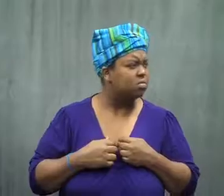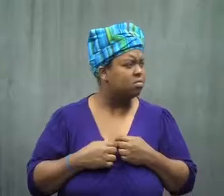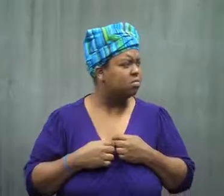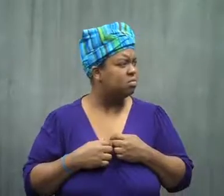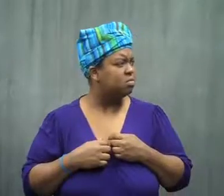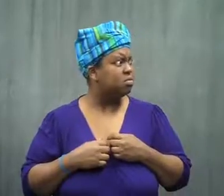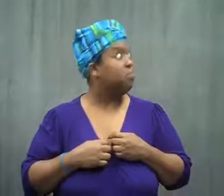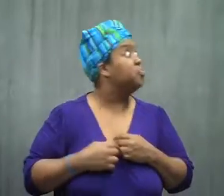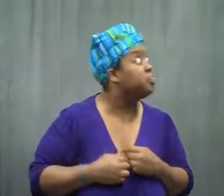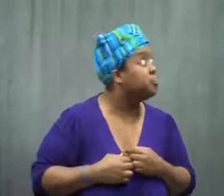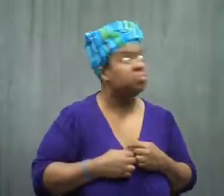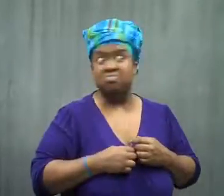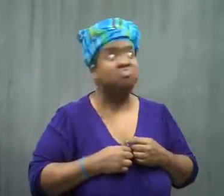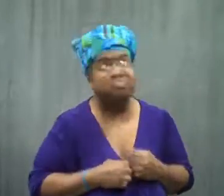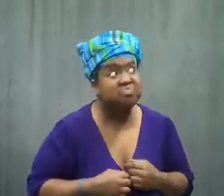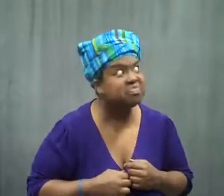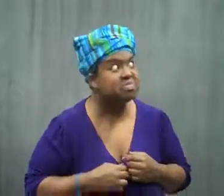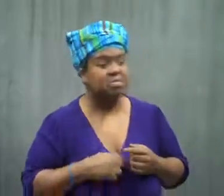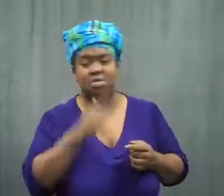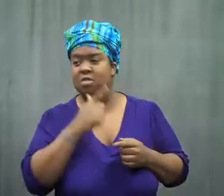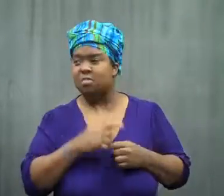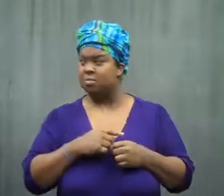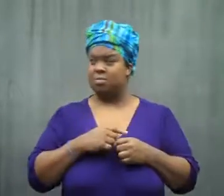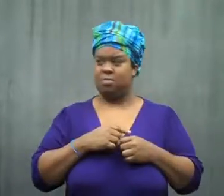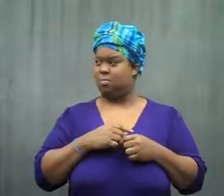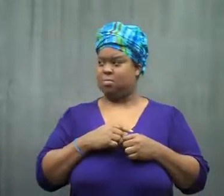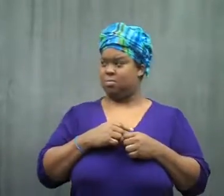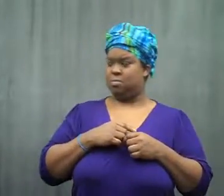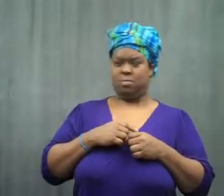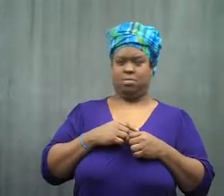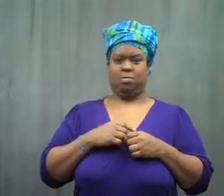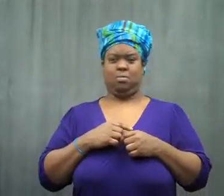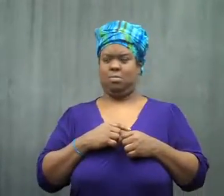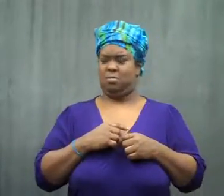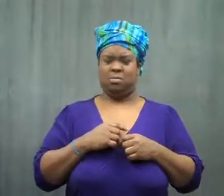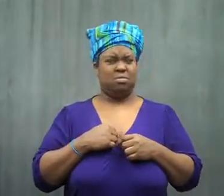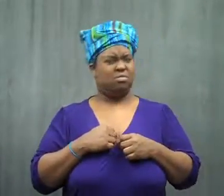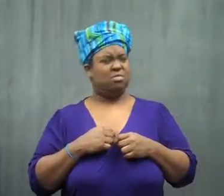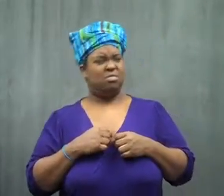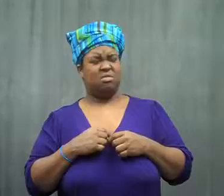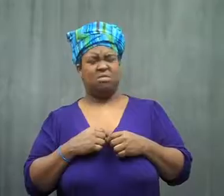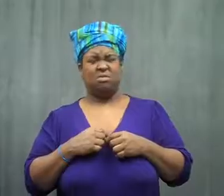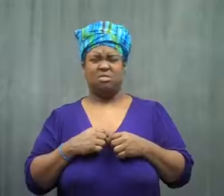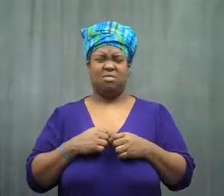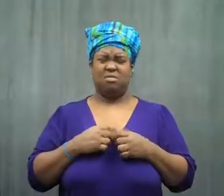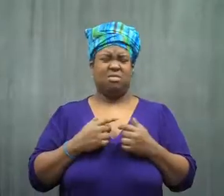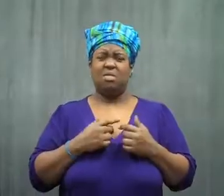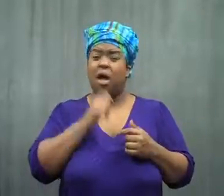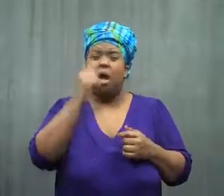I copied her back, and she didn't know what to do with that.